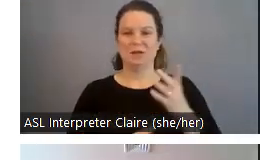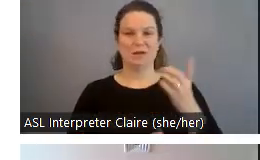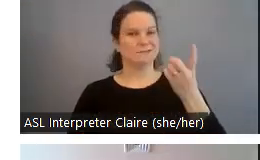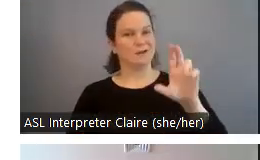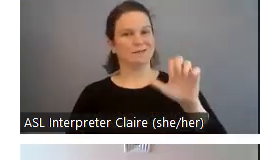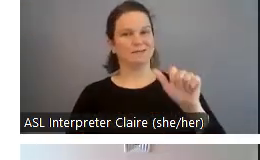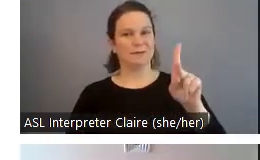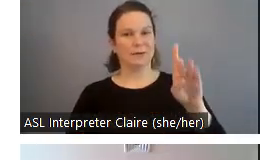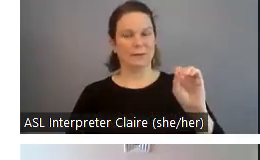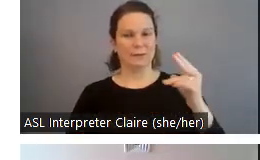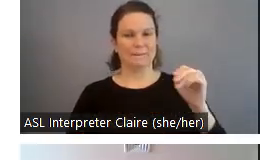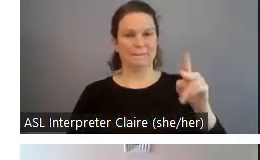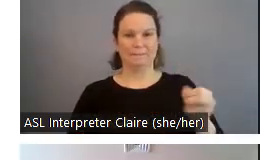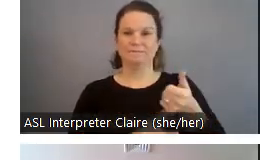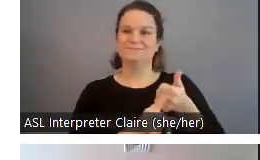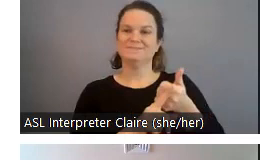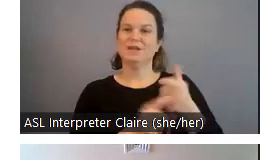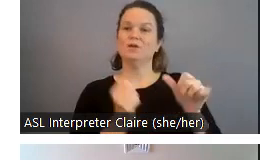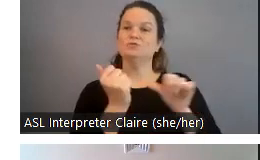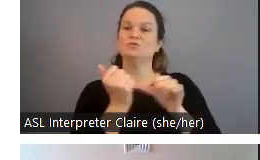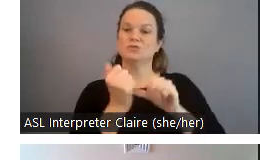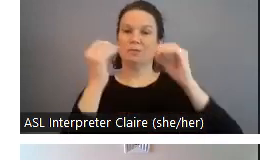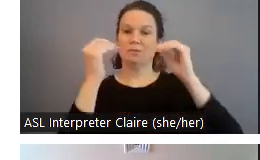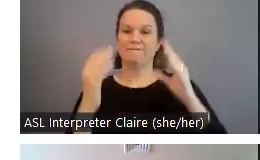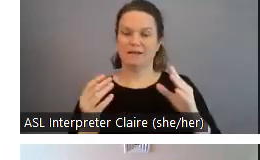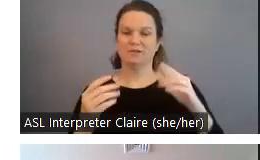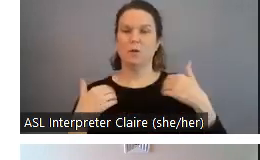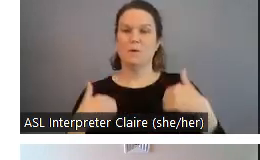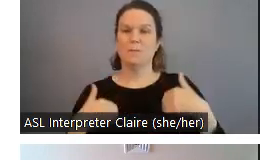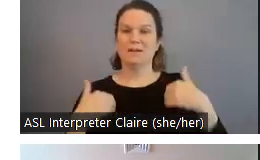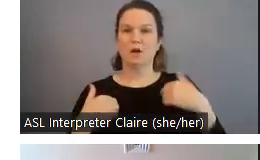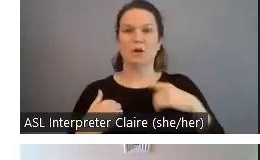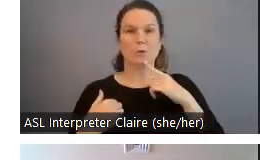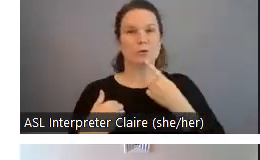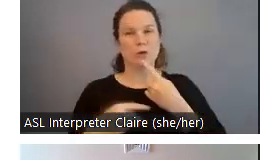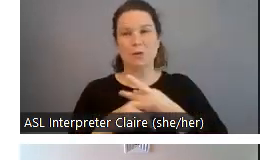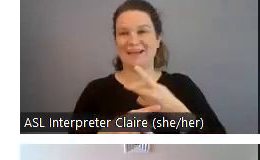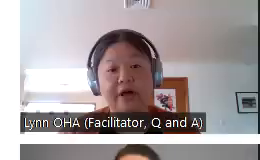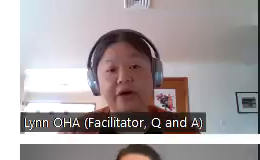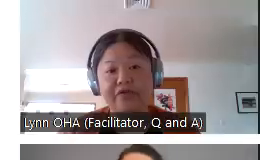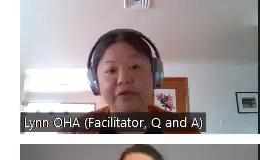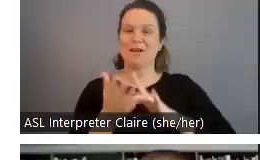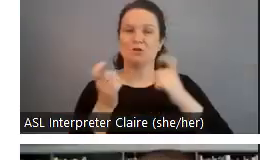Hope. Dr. Hope is Associate Professor of Pulmonary and Critical Care and the